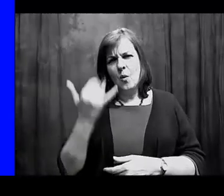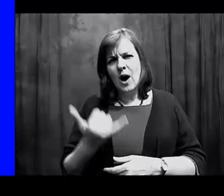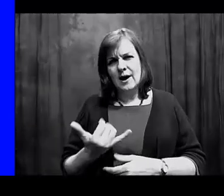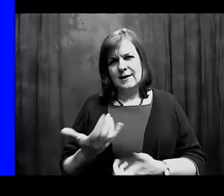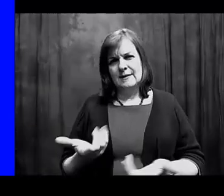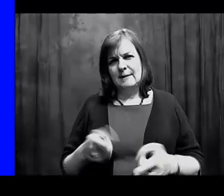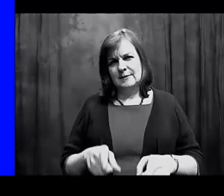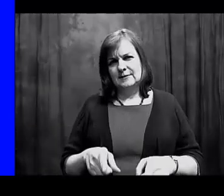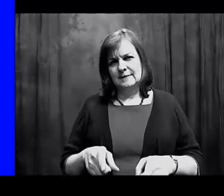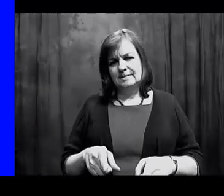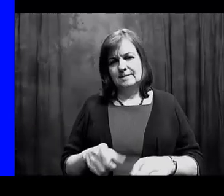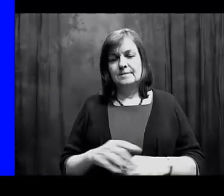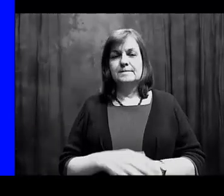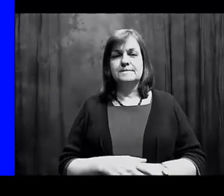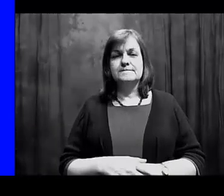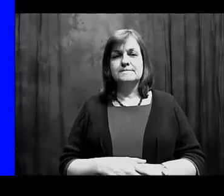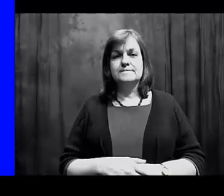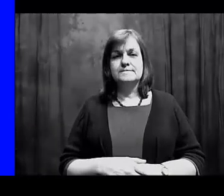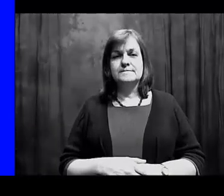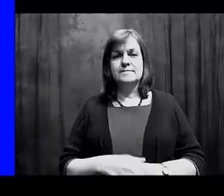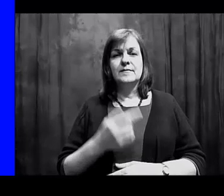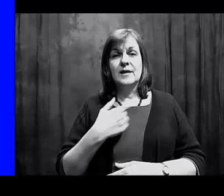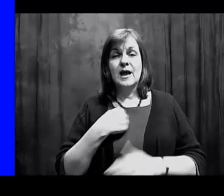why would we do this?? well as I have noted here for you